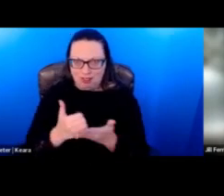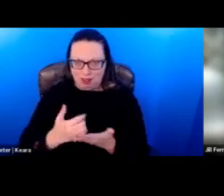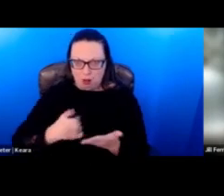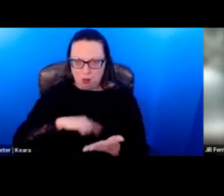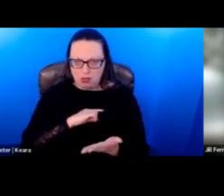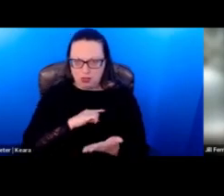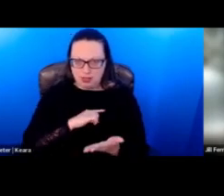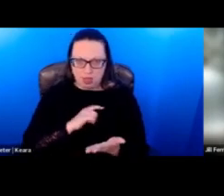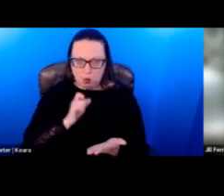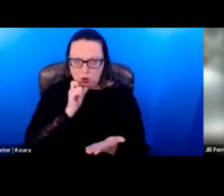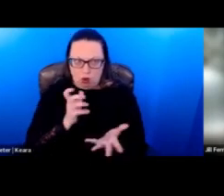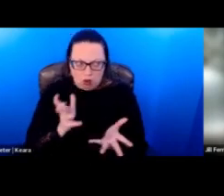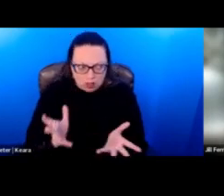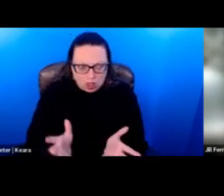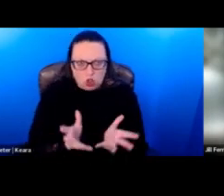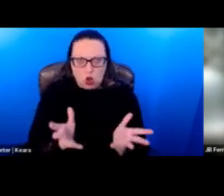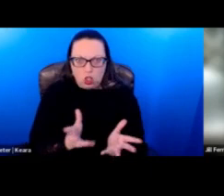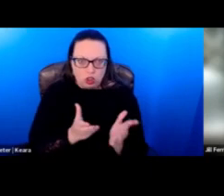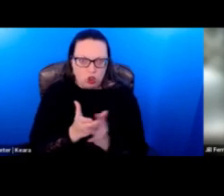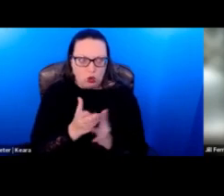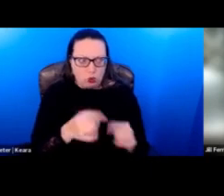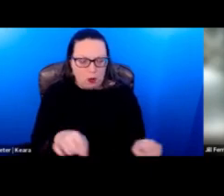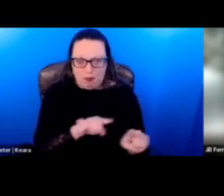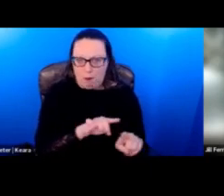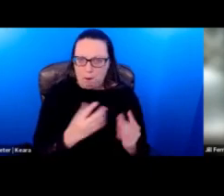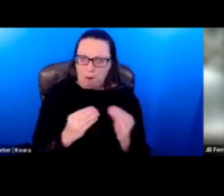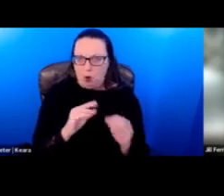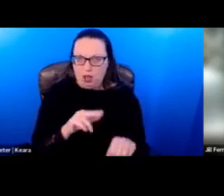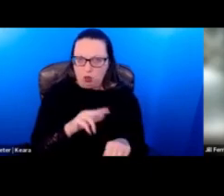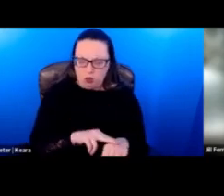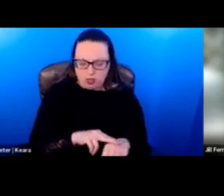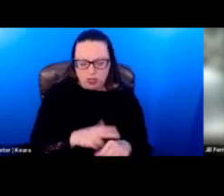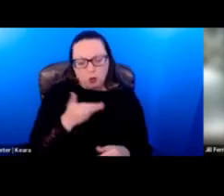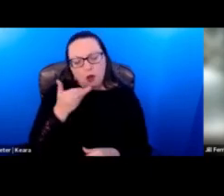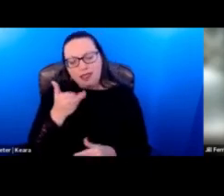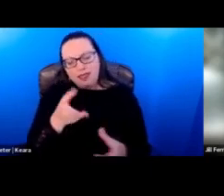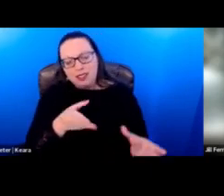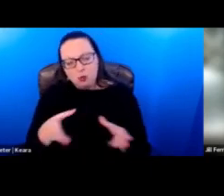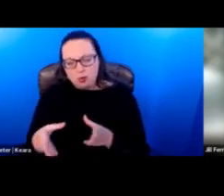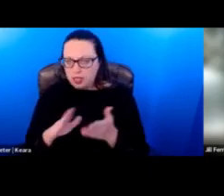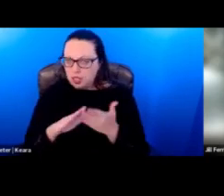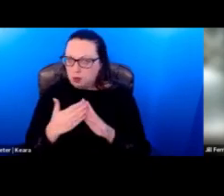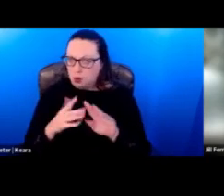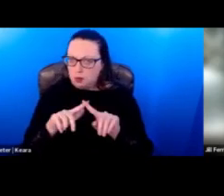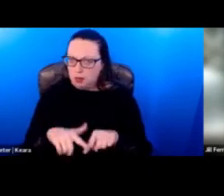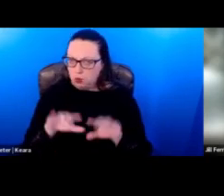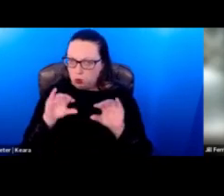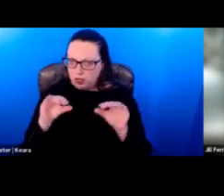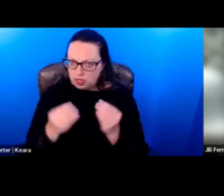nudged towards them more by default or more naturally. This is a way that community based organizations can become very